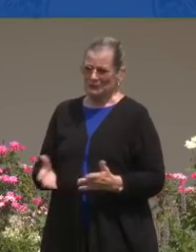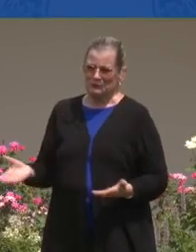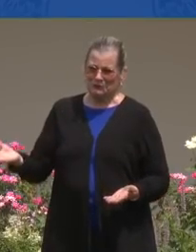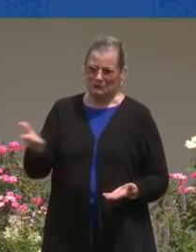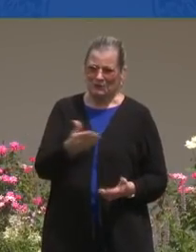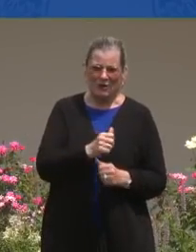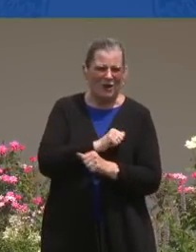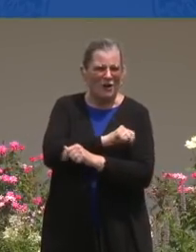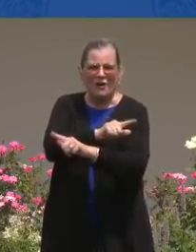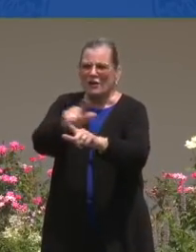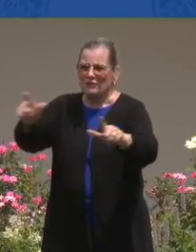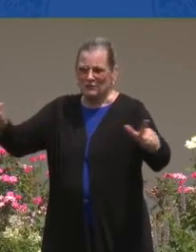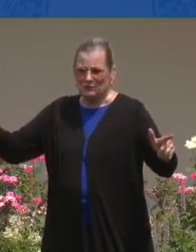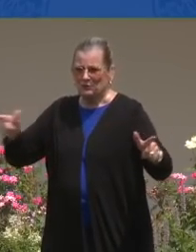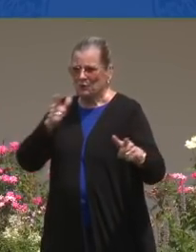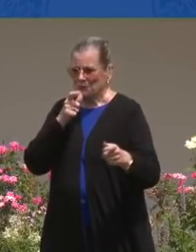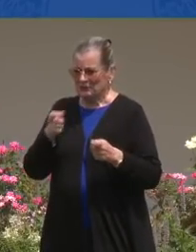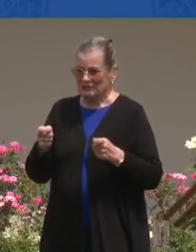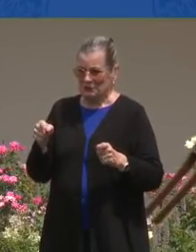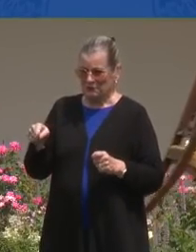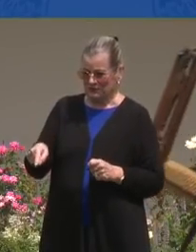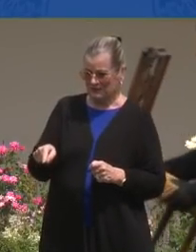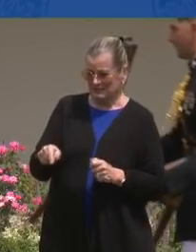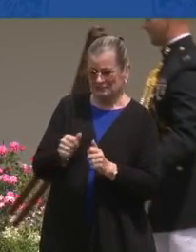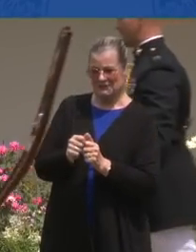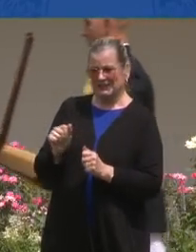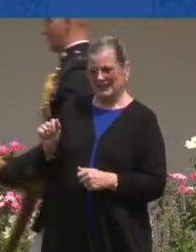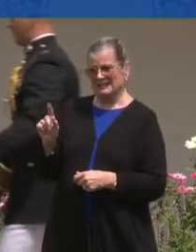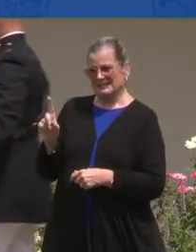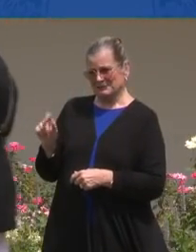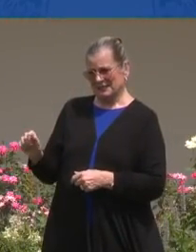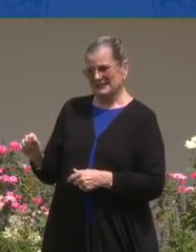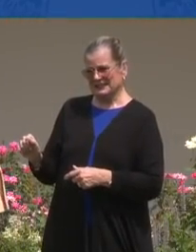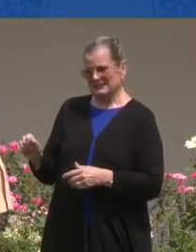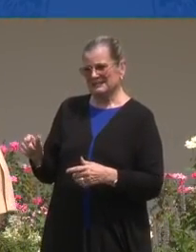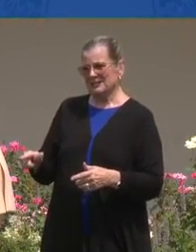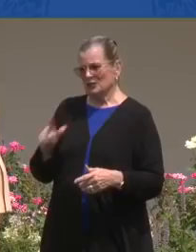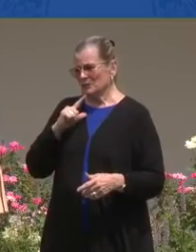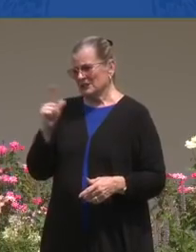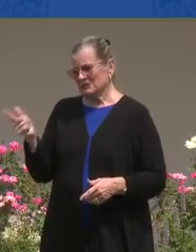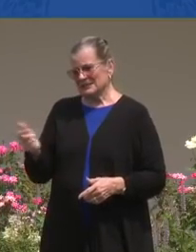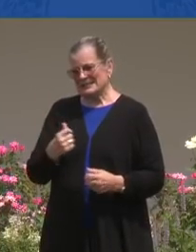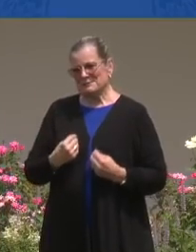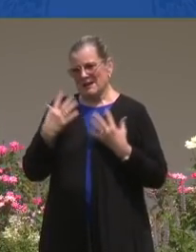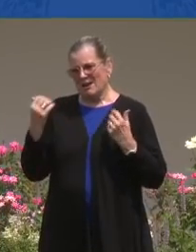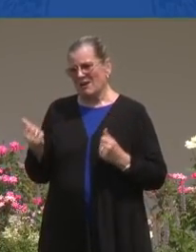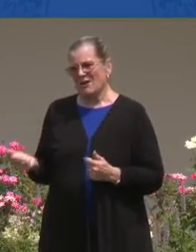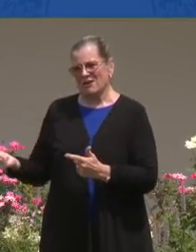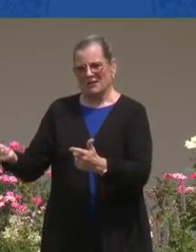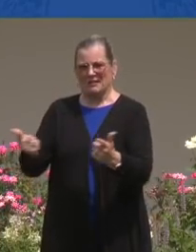Your you are an inspiration to all of us. I really mean it. You're an absolute inspiration and God bless you all.